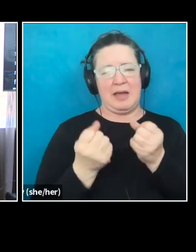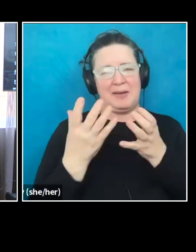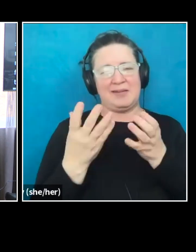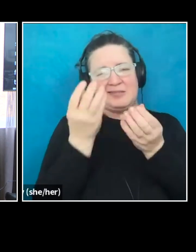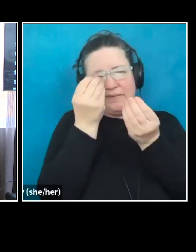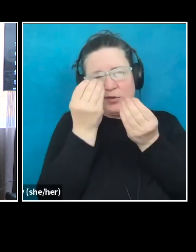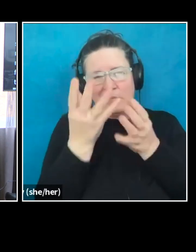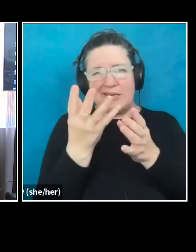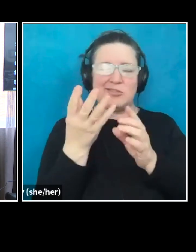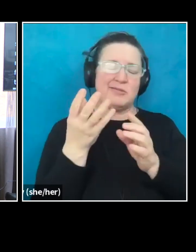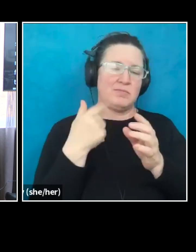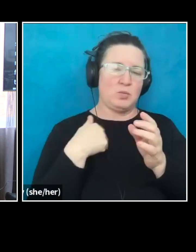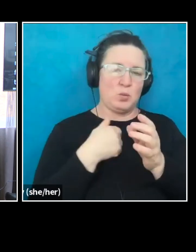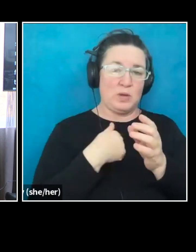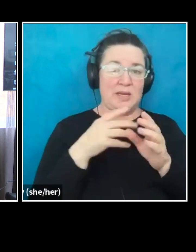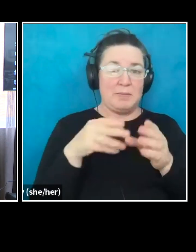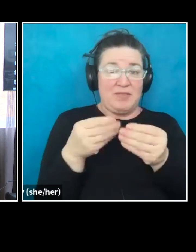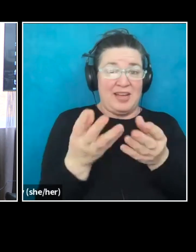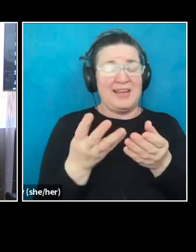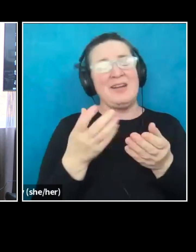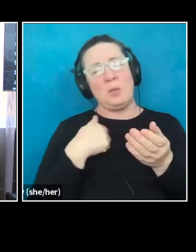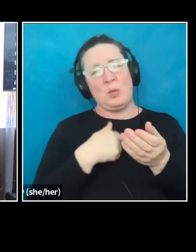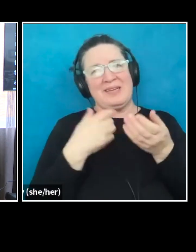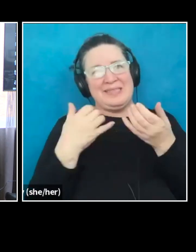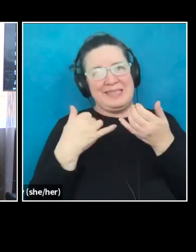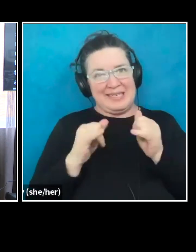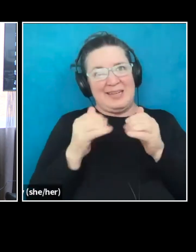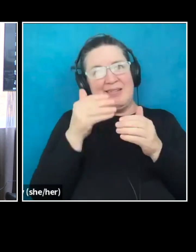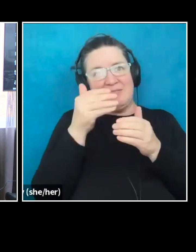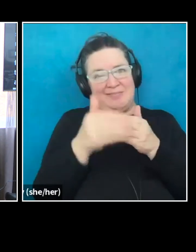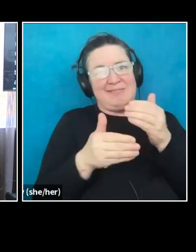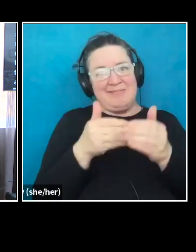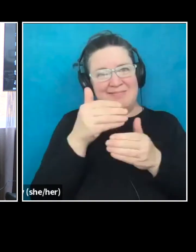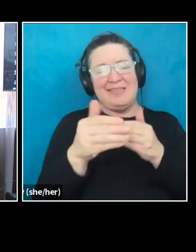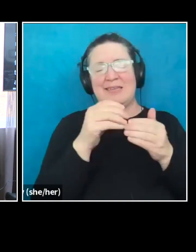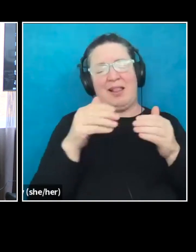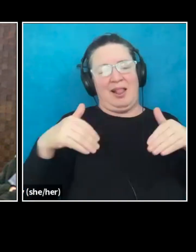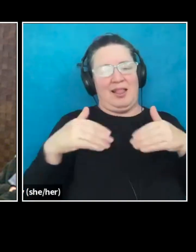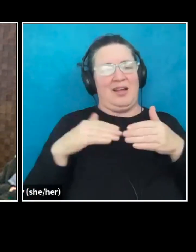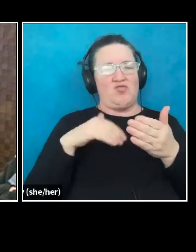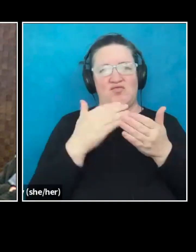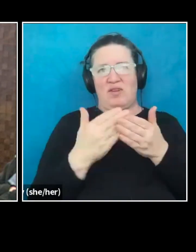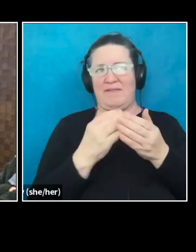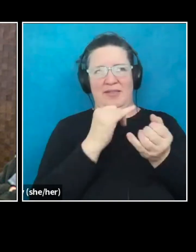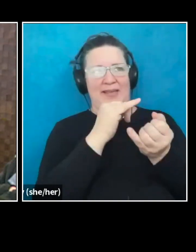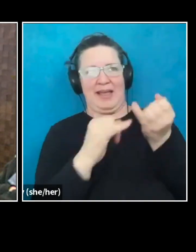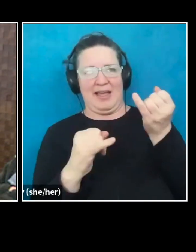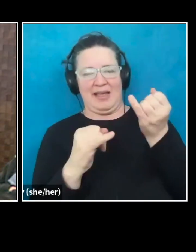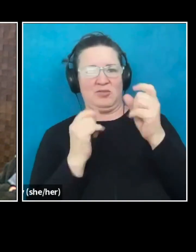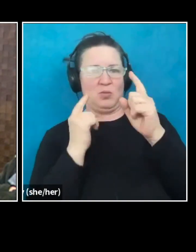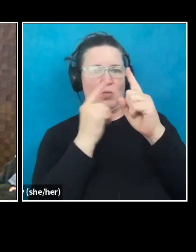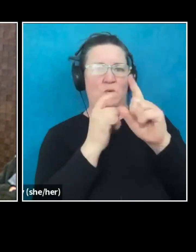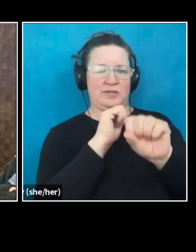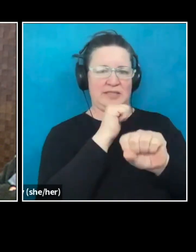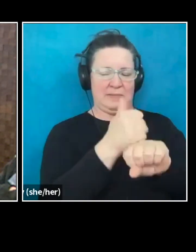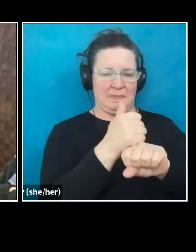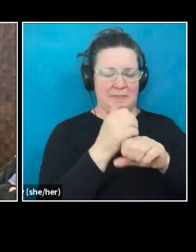end goal. Have like one other small thing, but it was uh you know on the ramp it was like is this